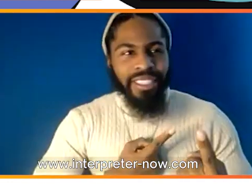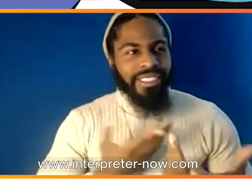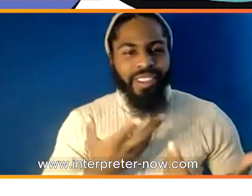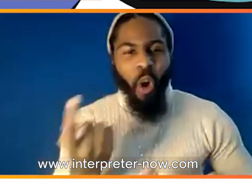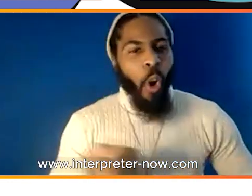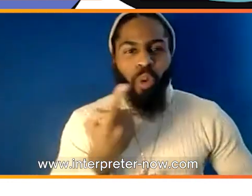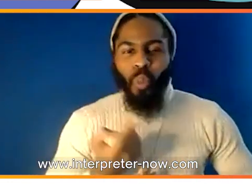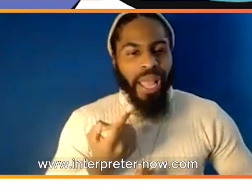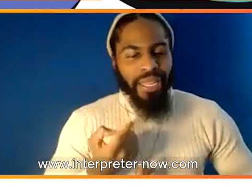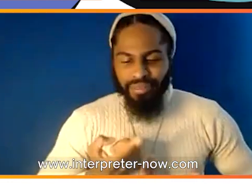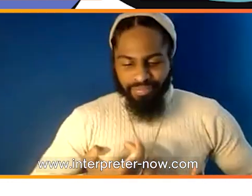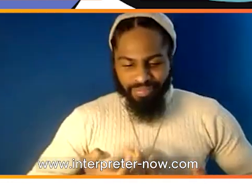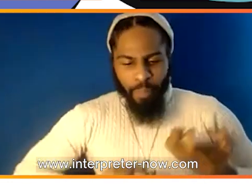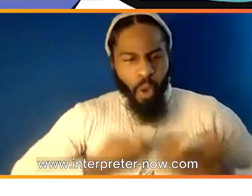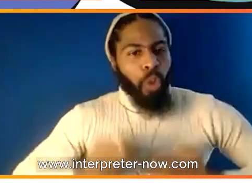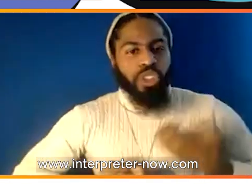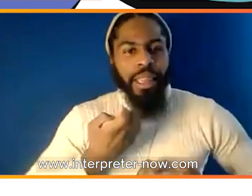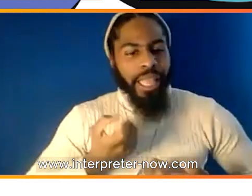of it is just internal Brian.